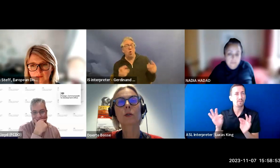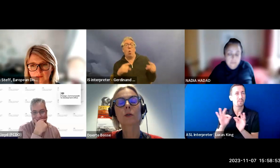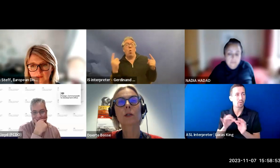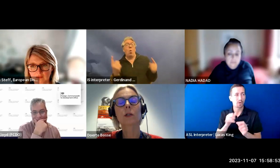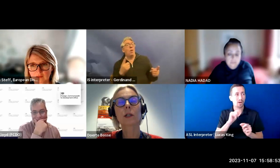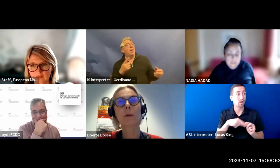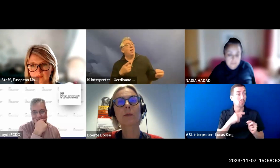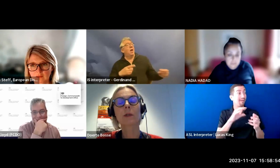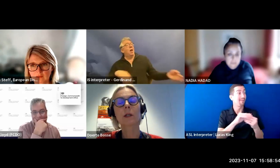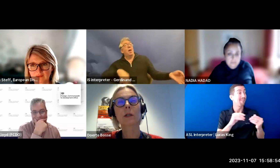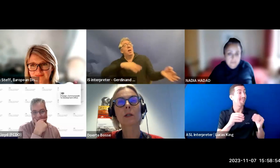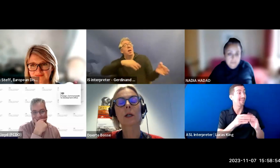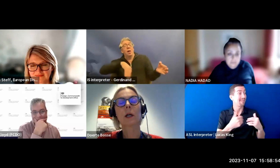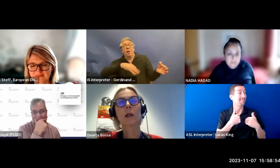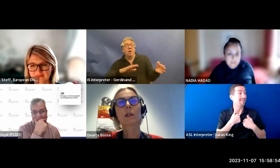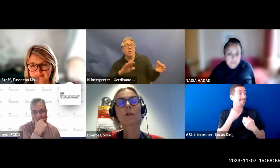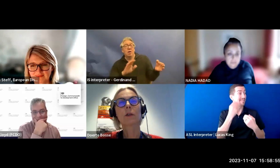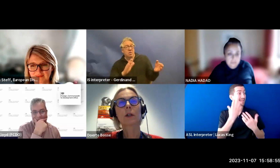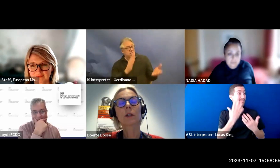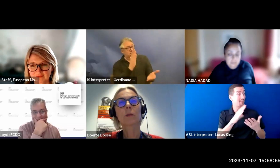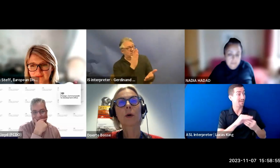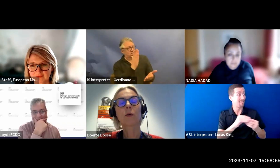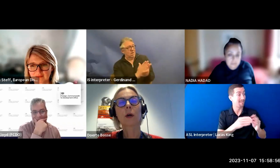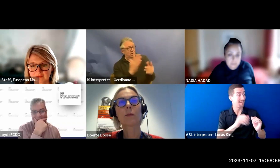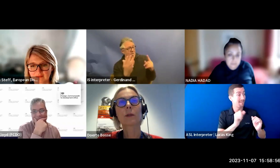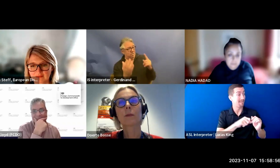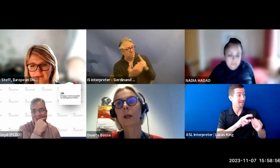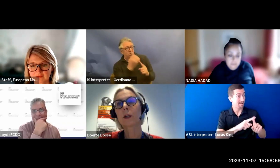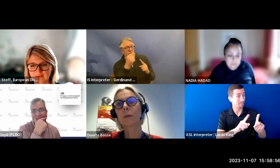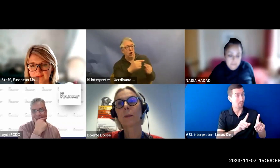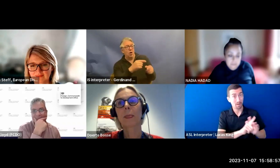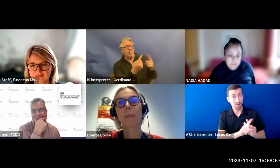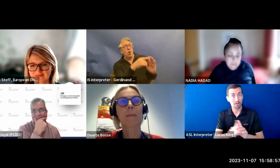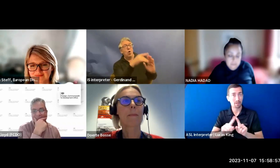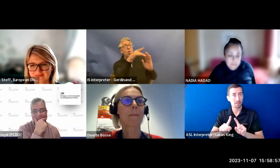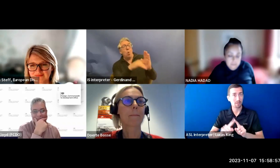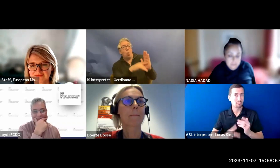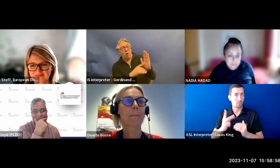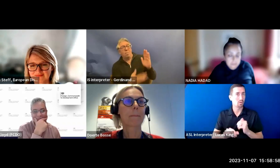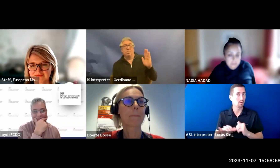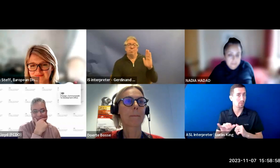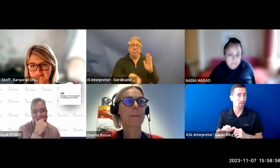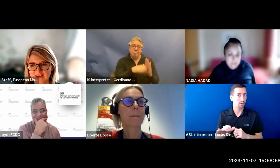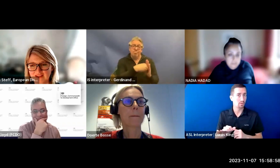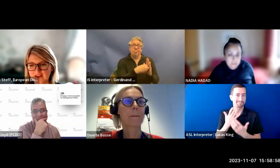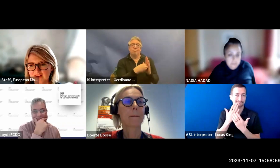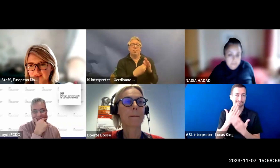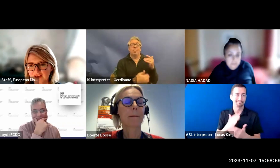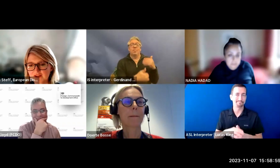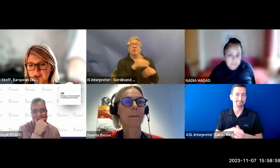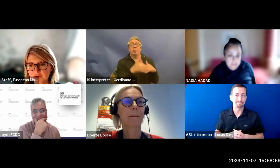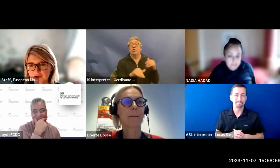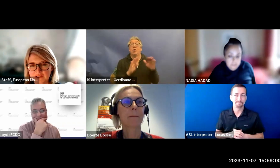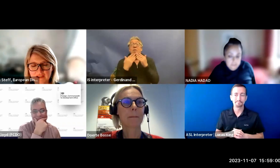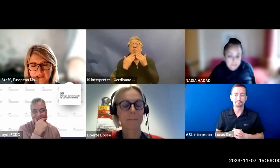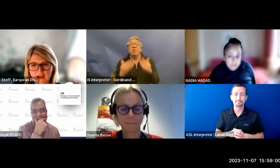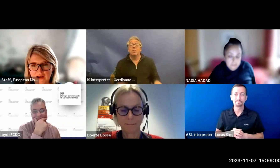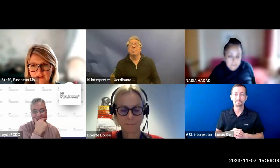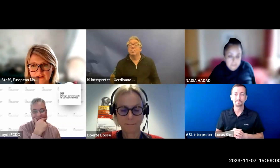but to make sure that it happens in the different programs. Thank you. Thank you, Doerte.